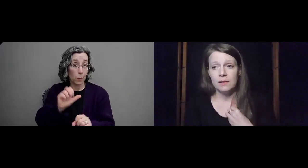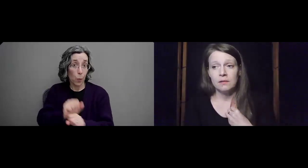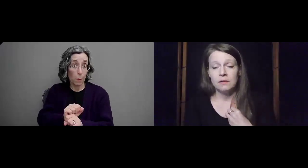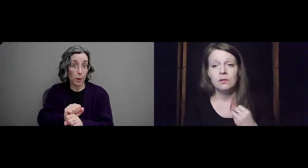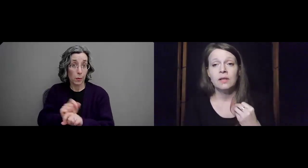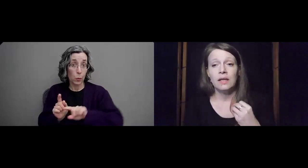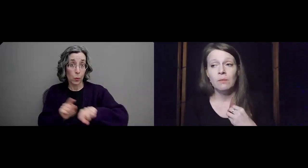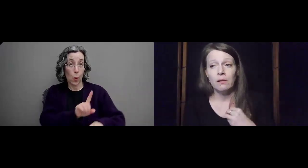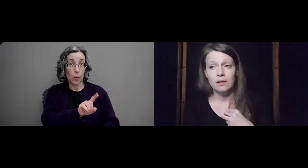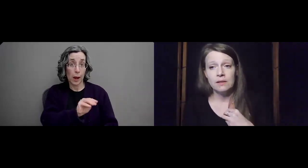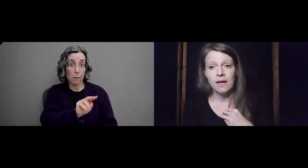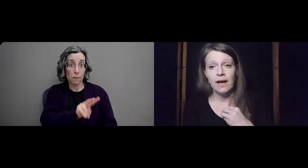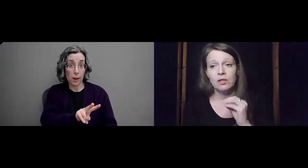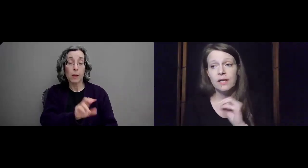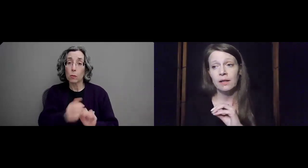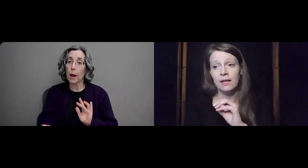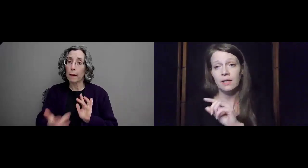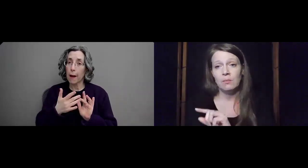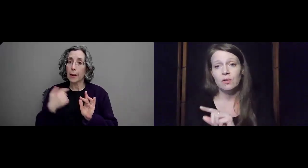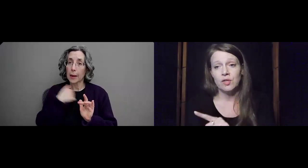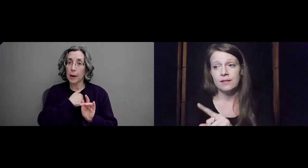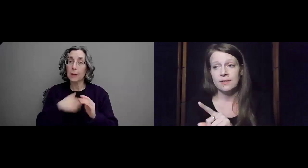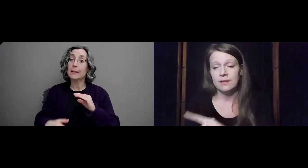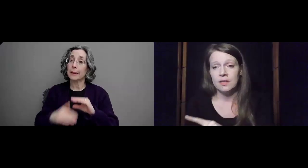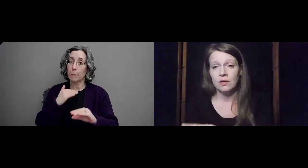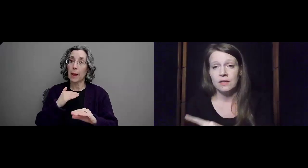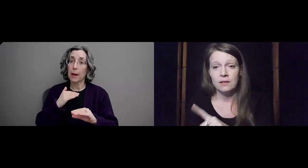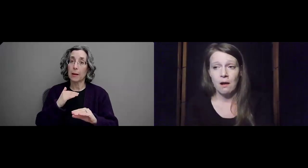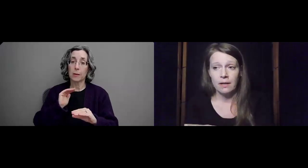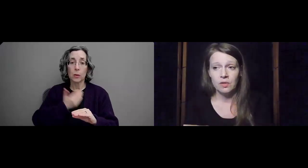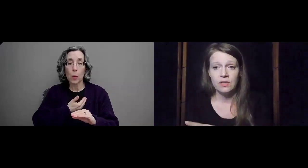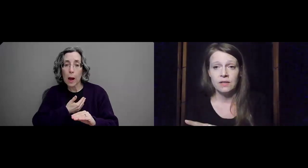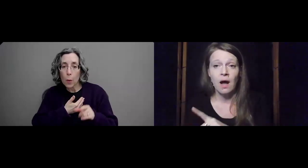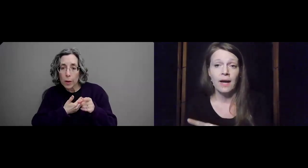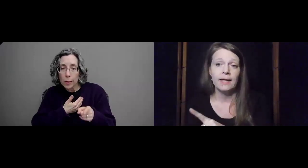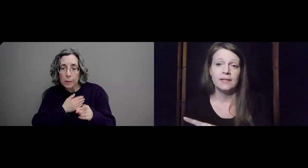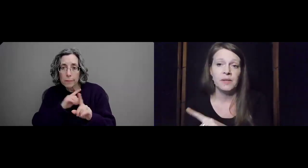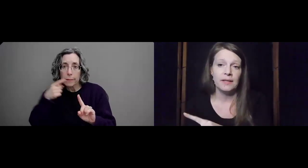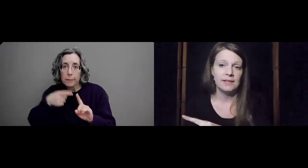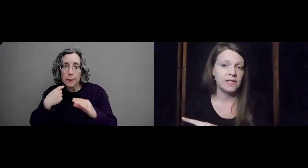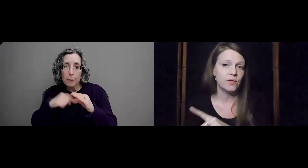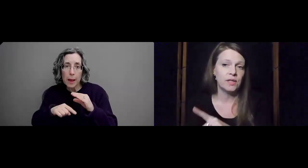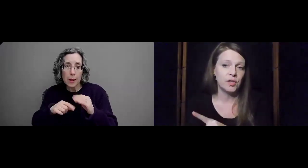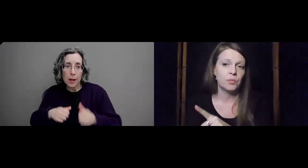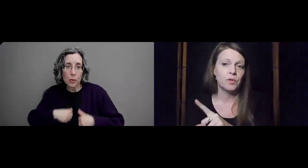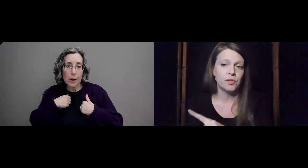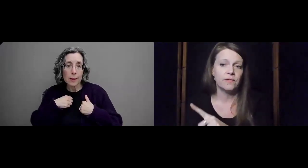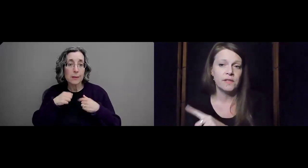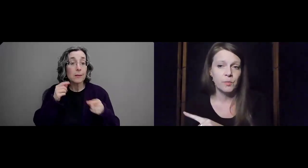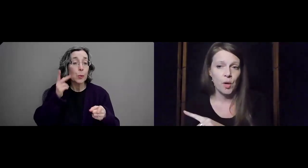this is if you have an appointment for the DMV, you can reach out to us. You can email us at our delegated email